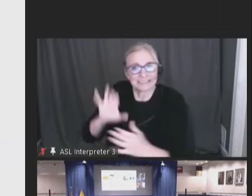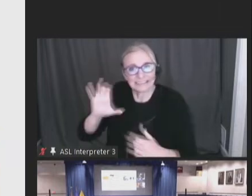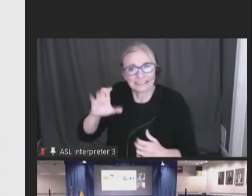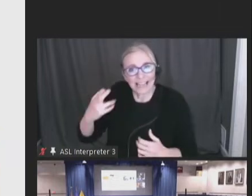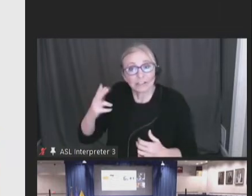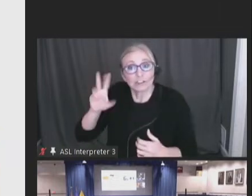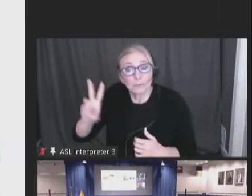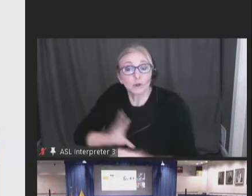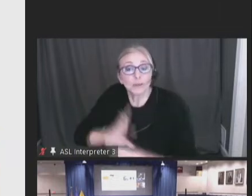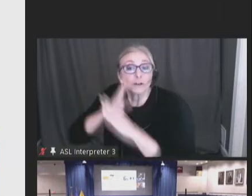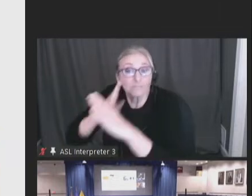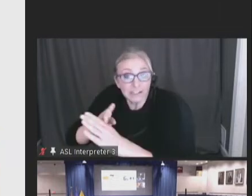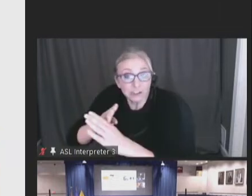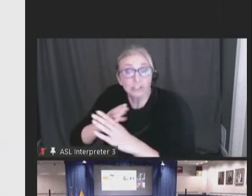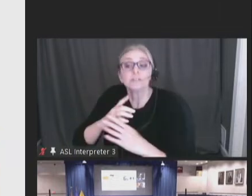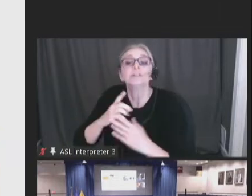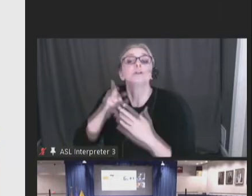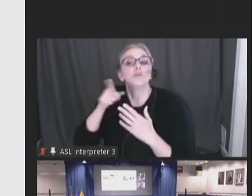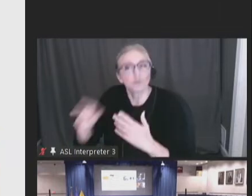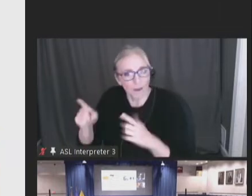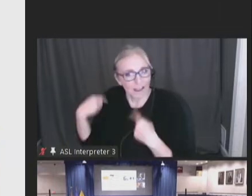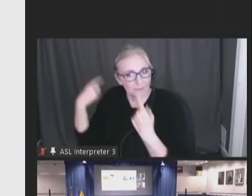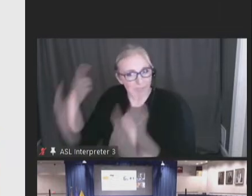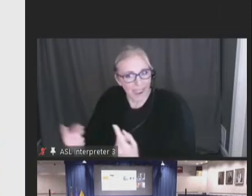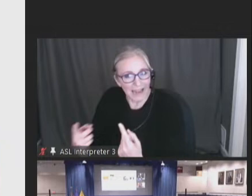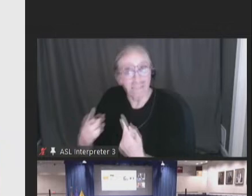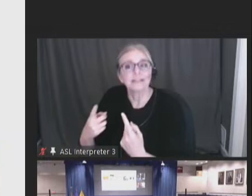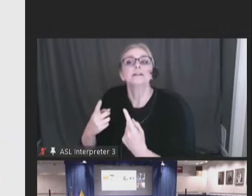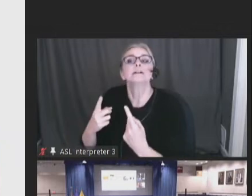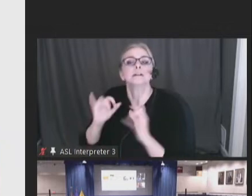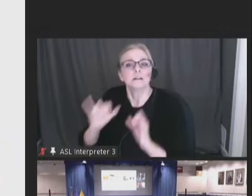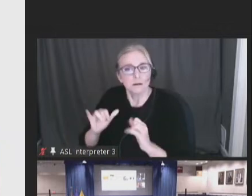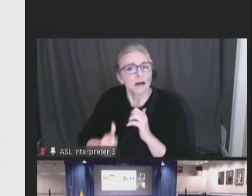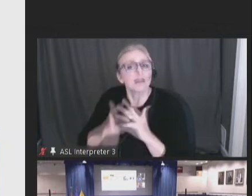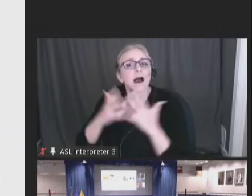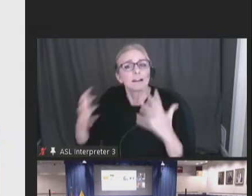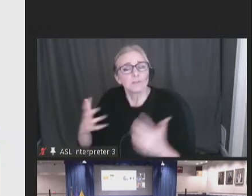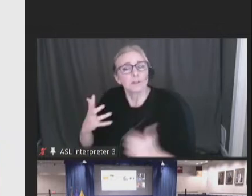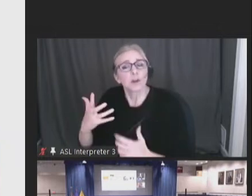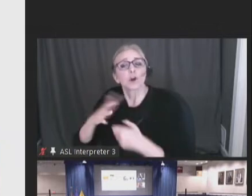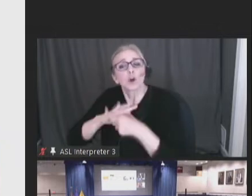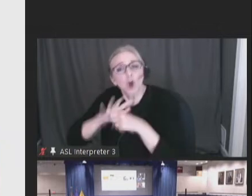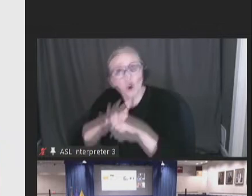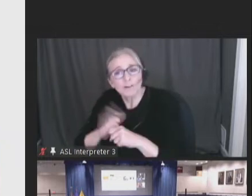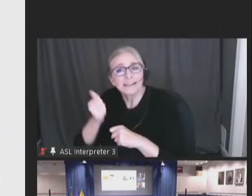And thus, they were receiving much of their COVID-19 information through that